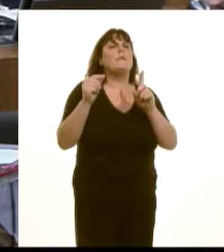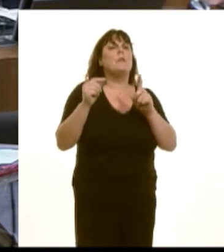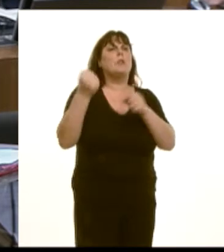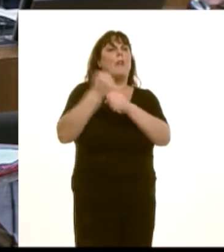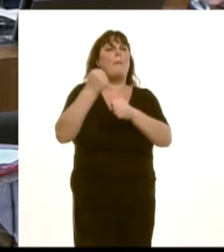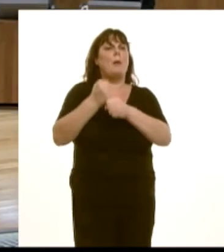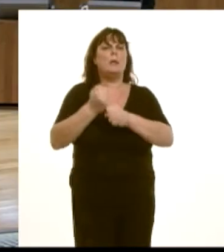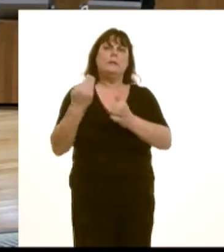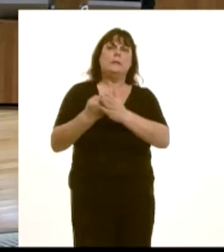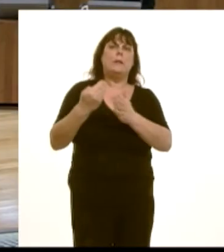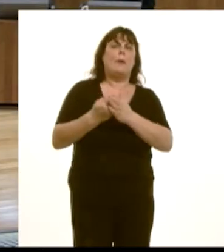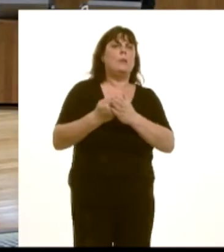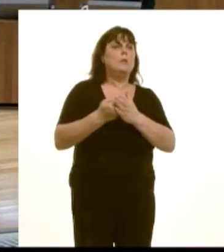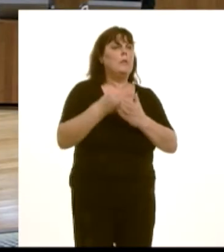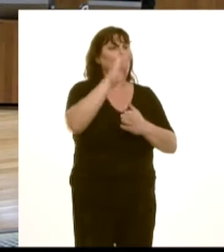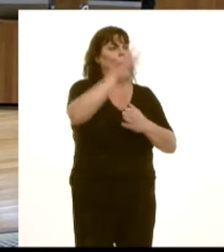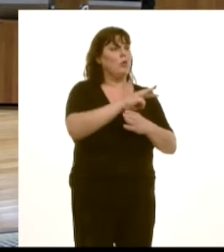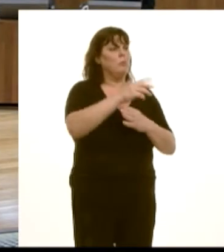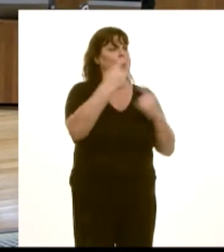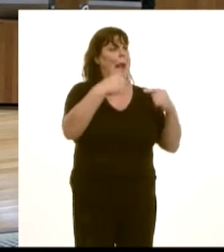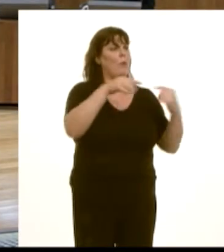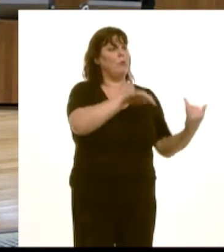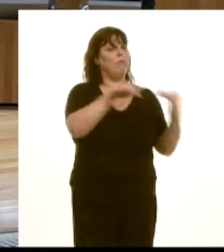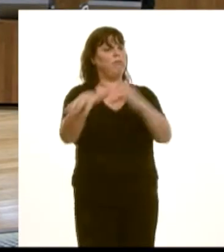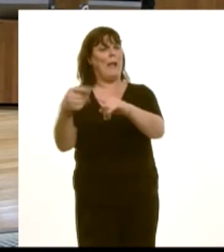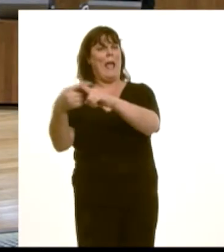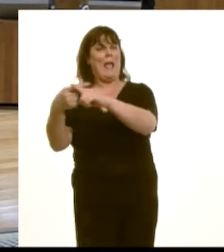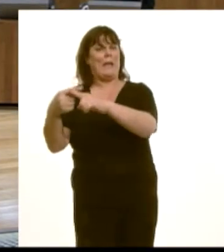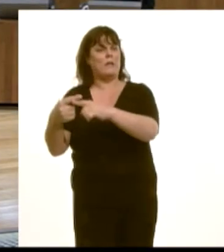to access English hospitals and now we have Jeremy Hunt saying that they are indeed refugees.